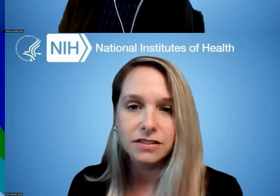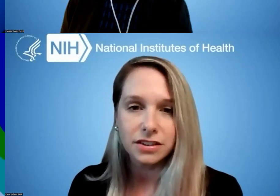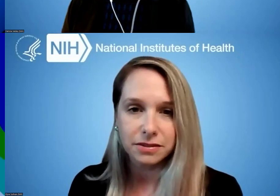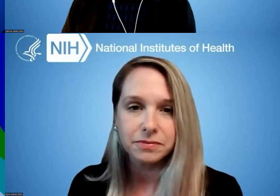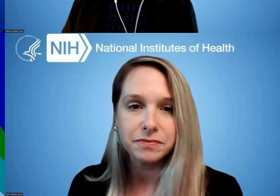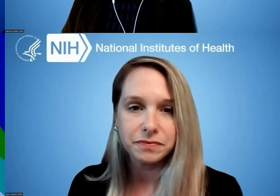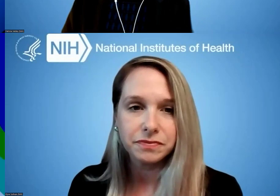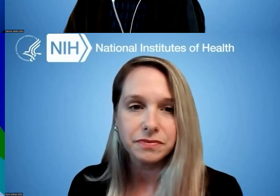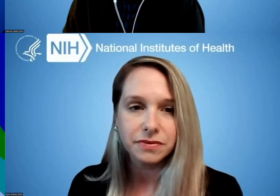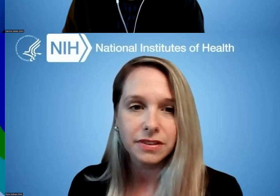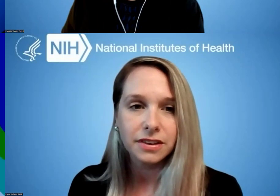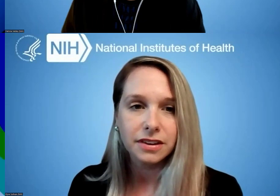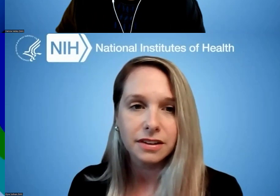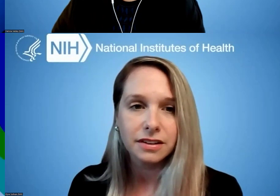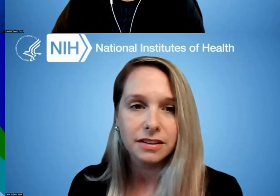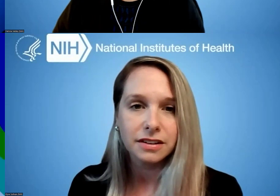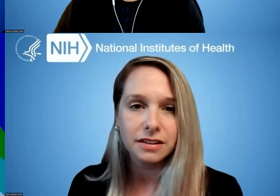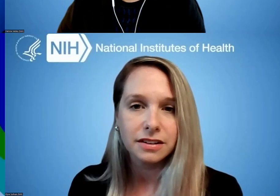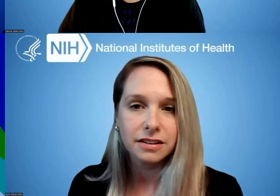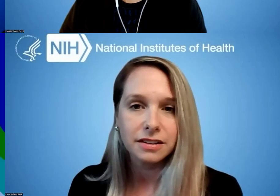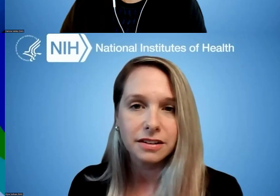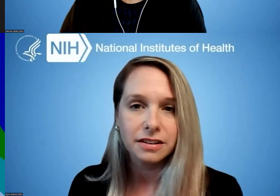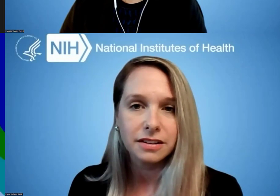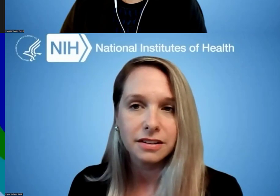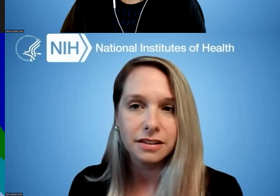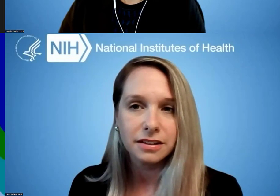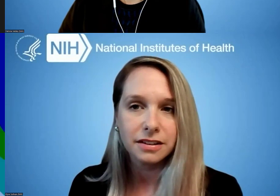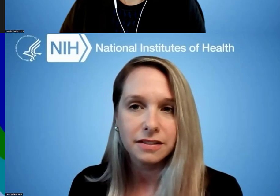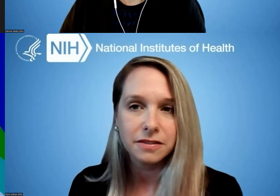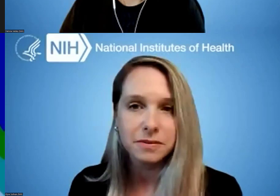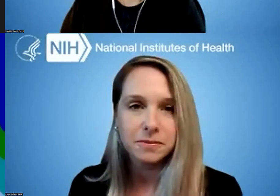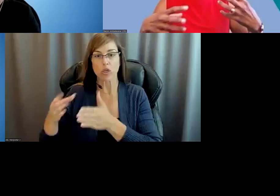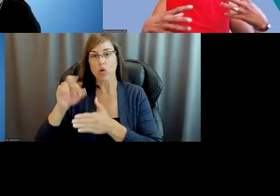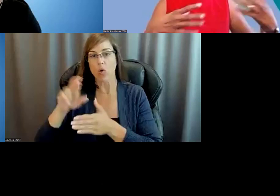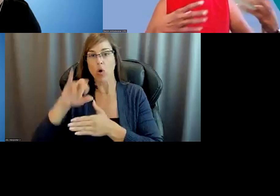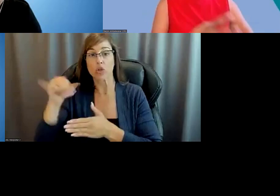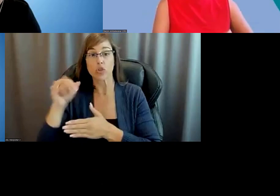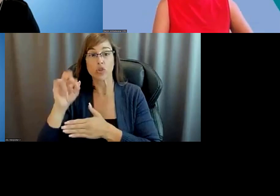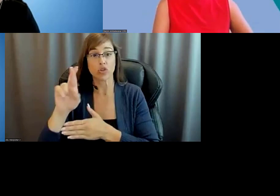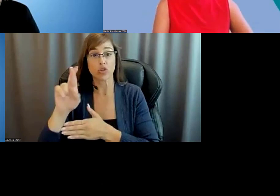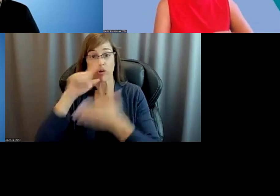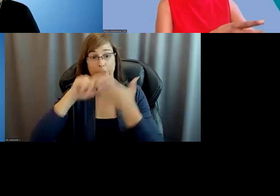so say a person, a junior investigator in one paper,